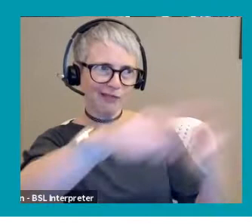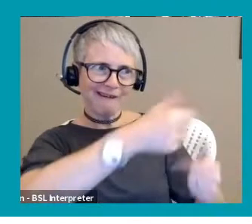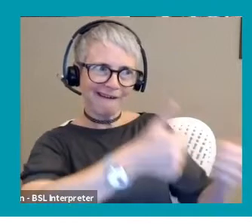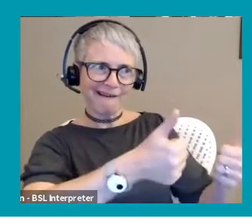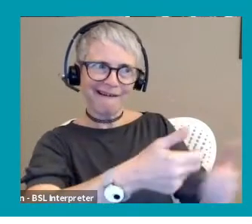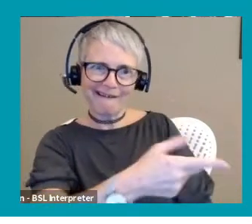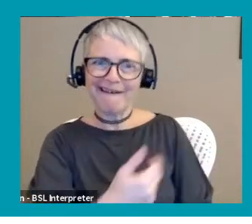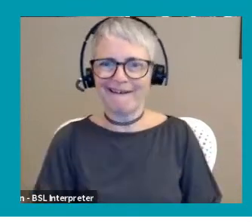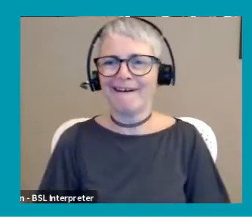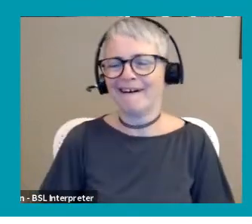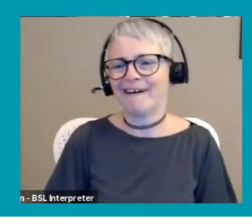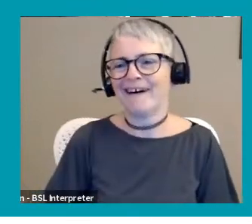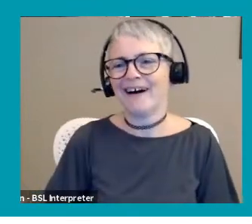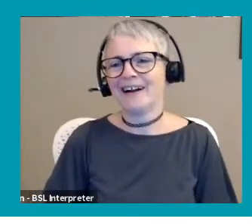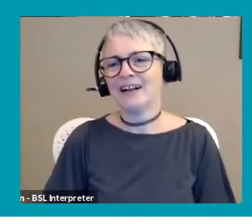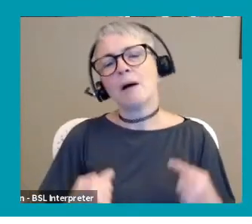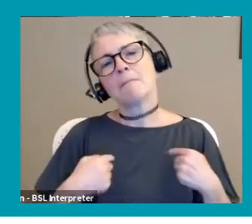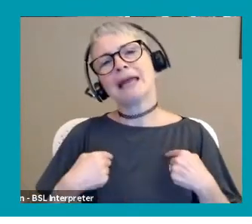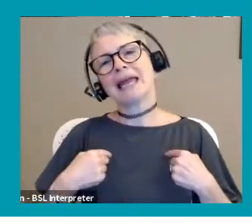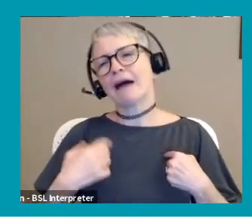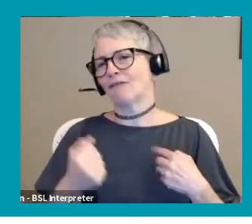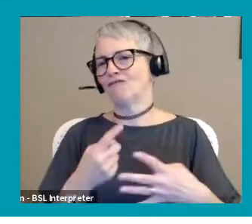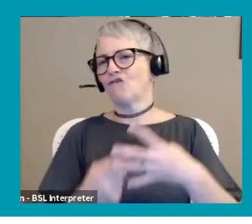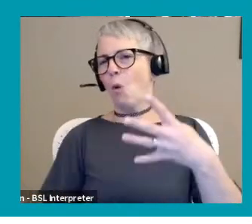I call mine the four Cs. Creativity.